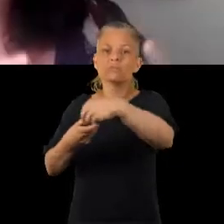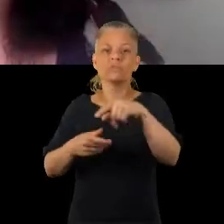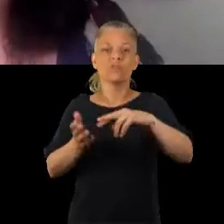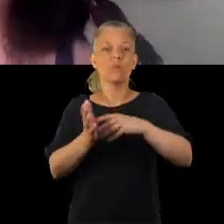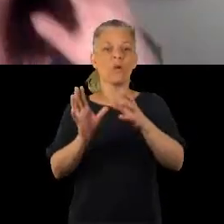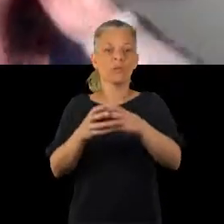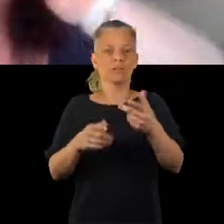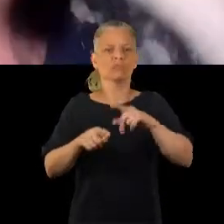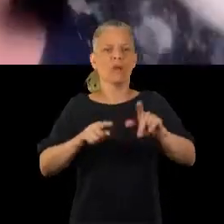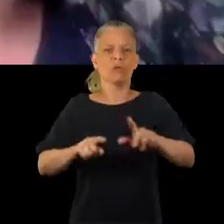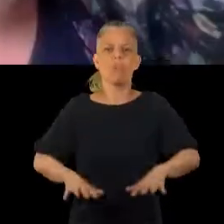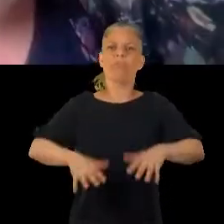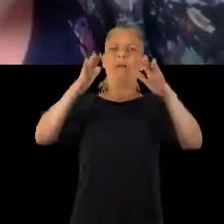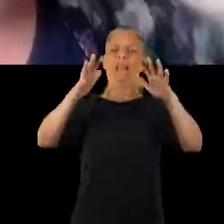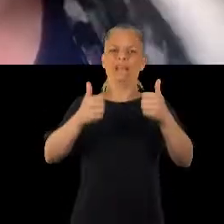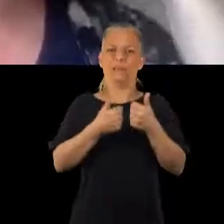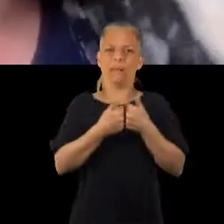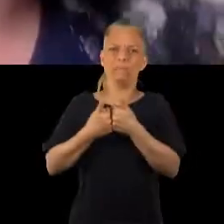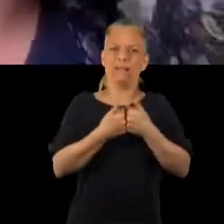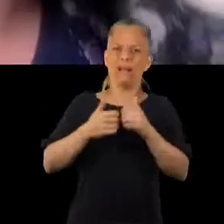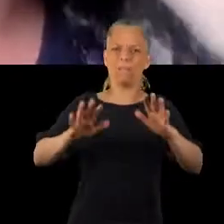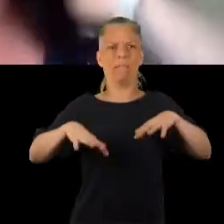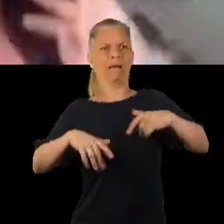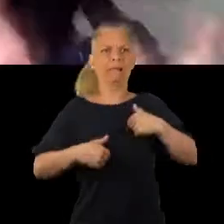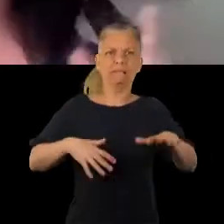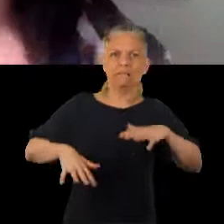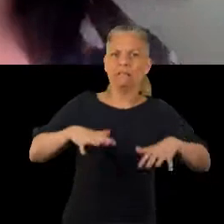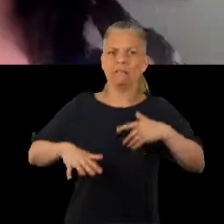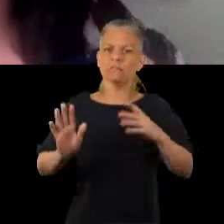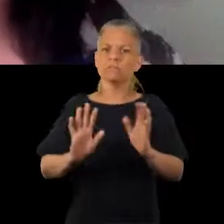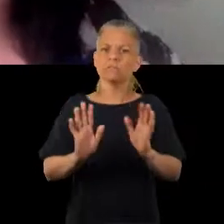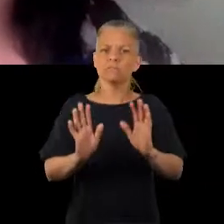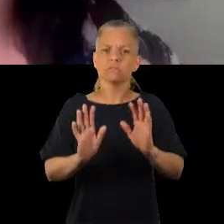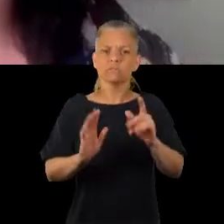not doing peer support. Most mental health organisations, two thirds or like three